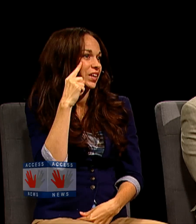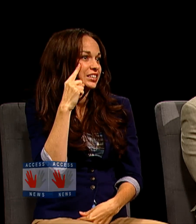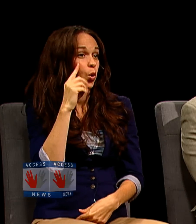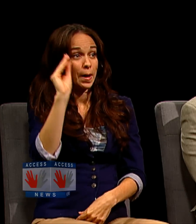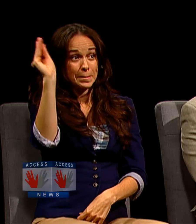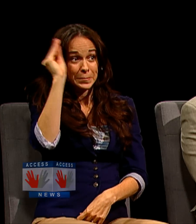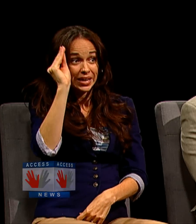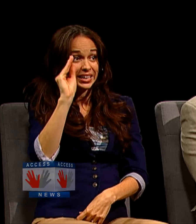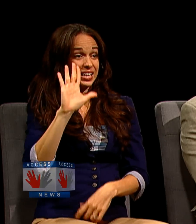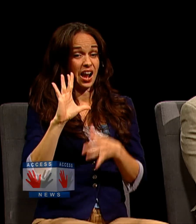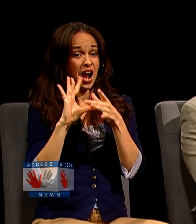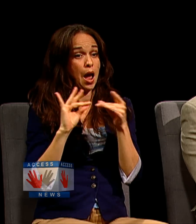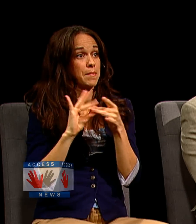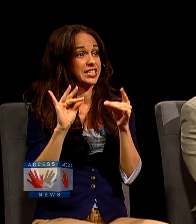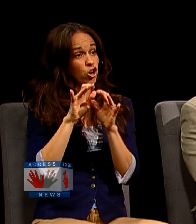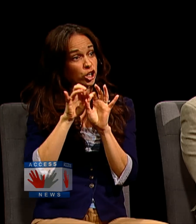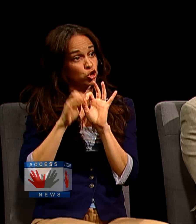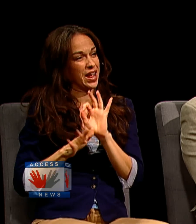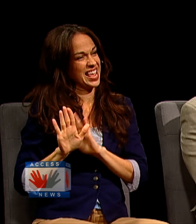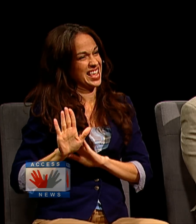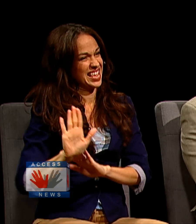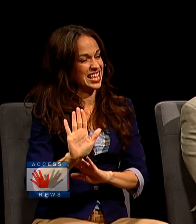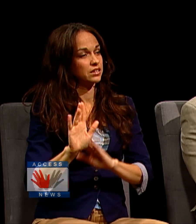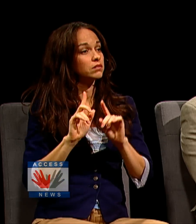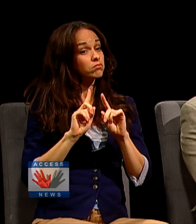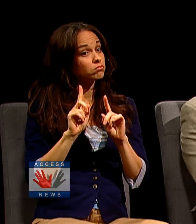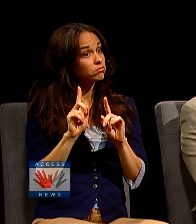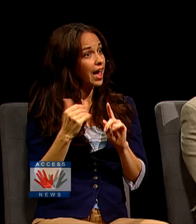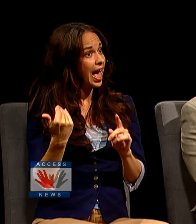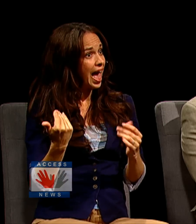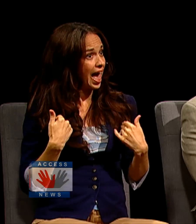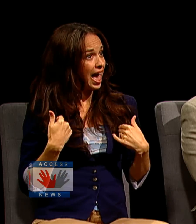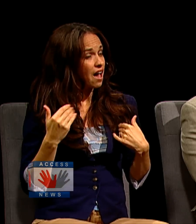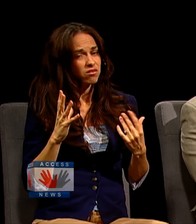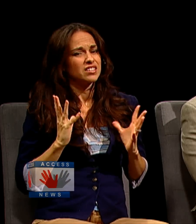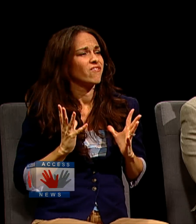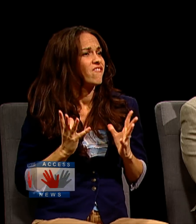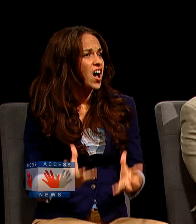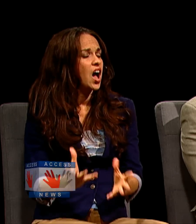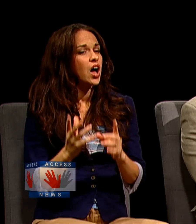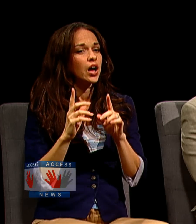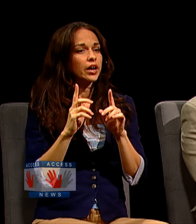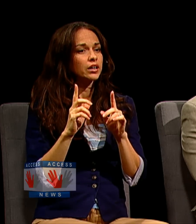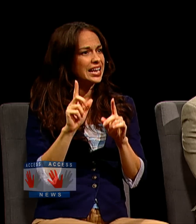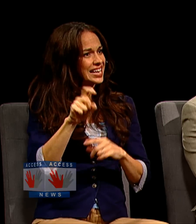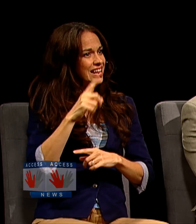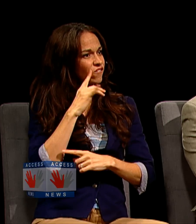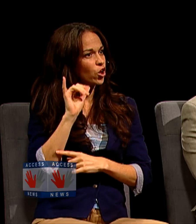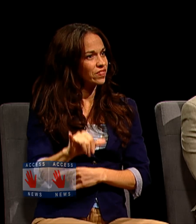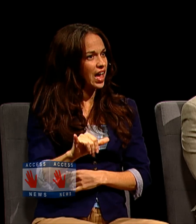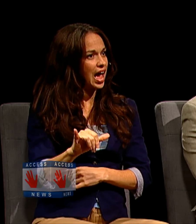interpretive, and that's fine there's an absolute rule for that we need that. I get concern when people say that's the source of my